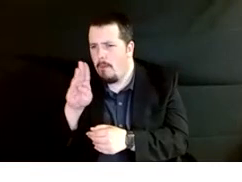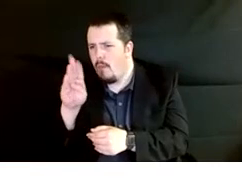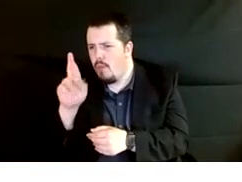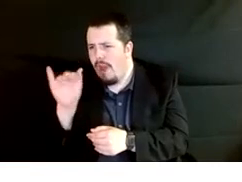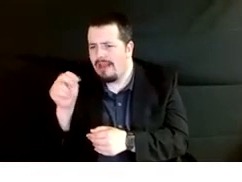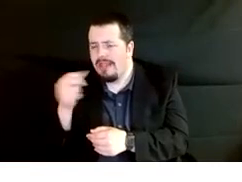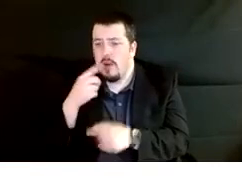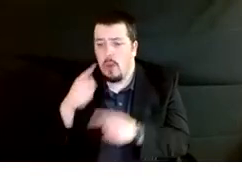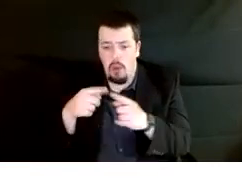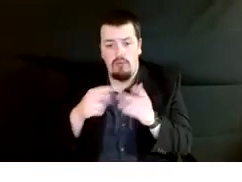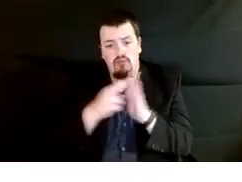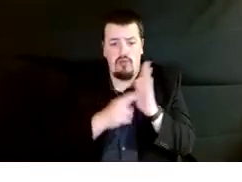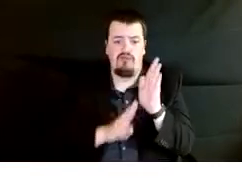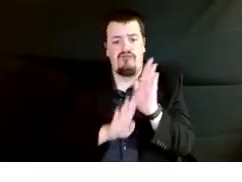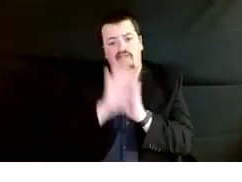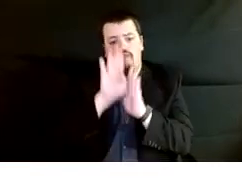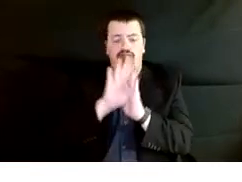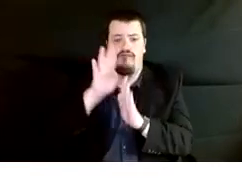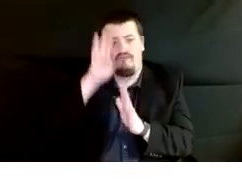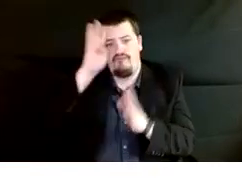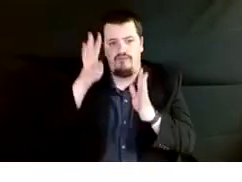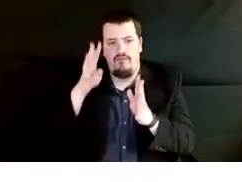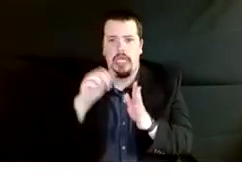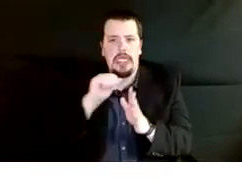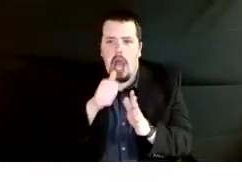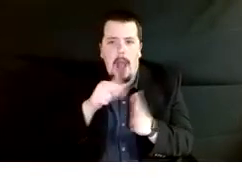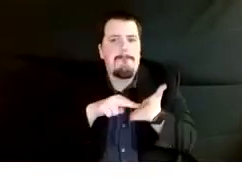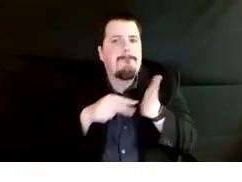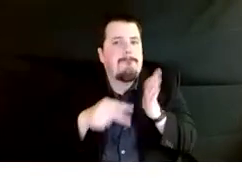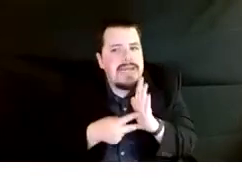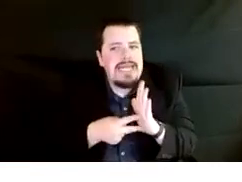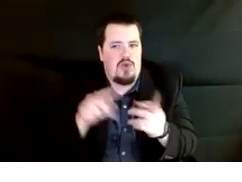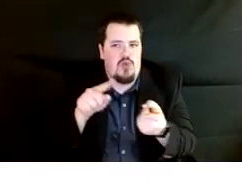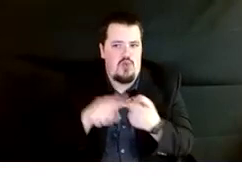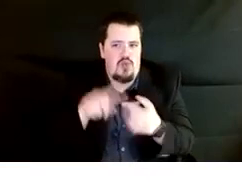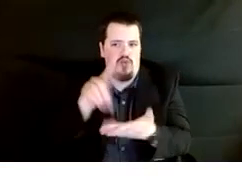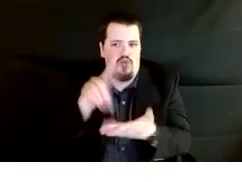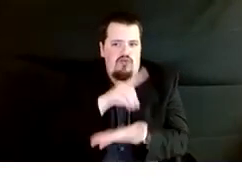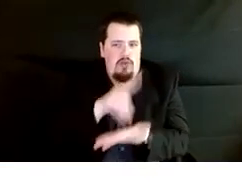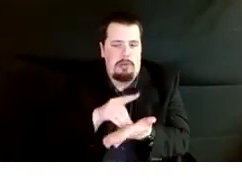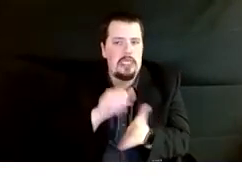developed they really intended to discriminate uh I don't think they probably had the right people